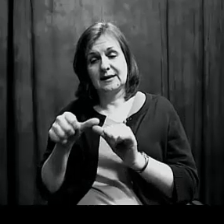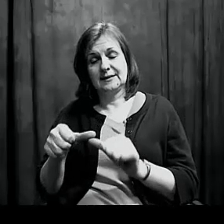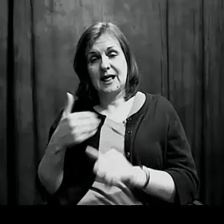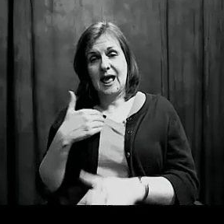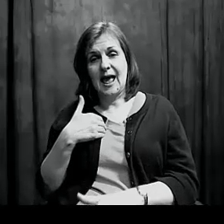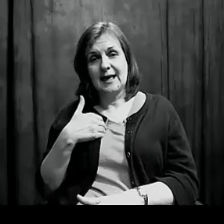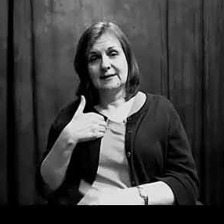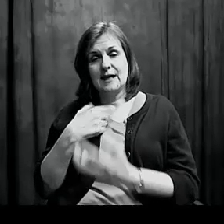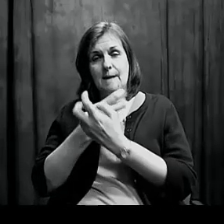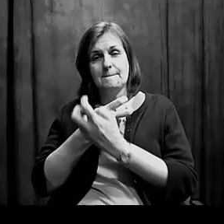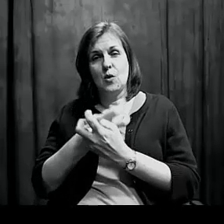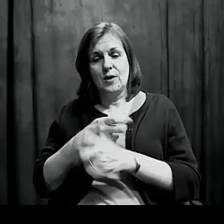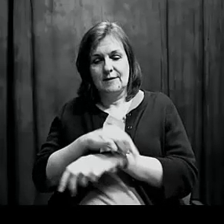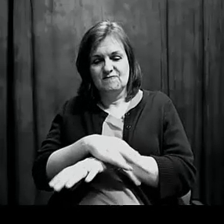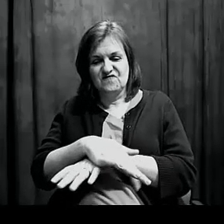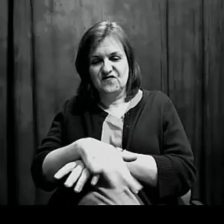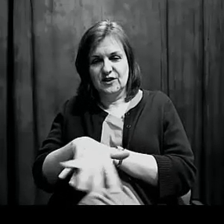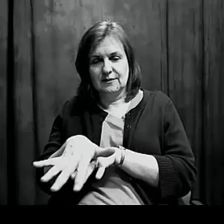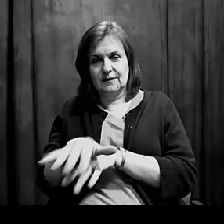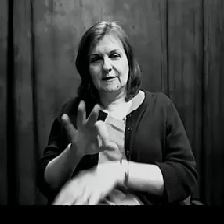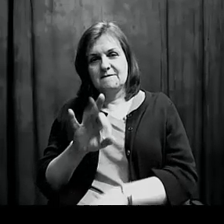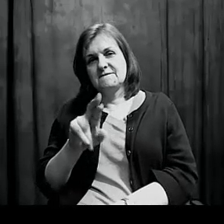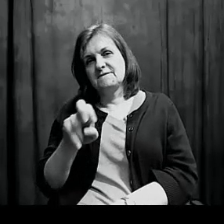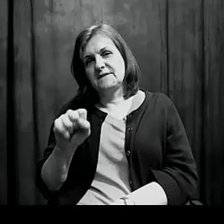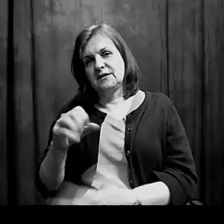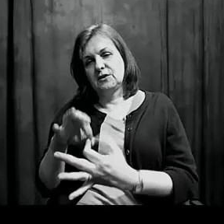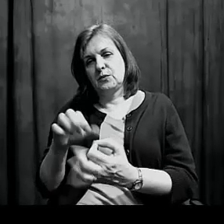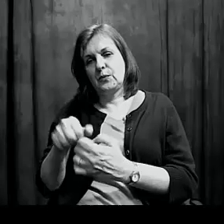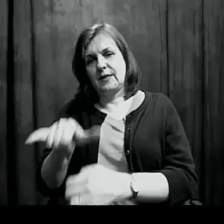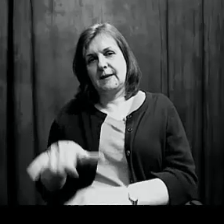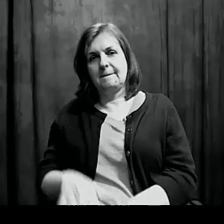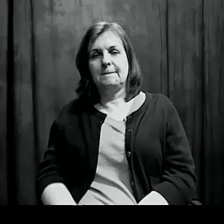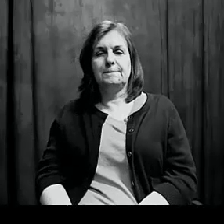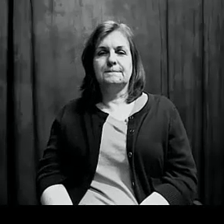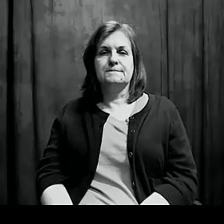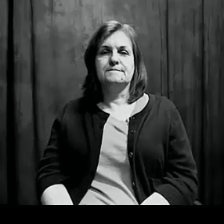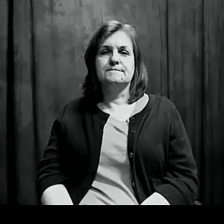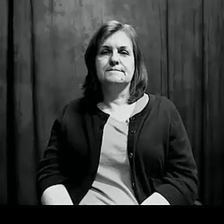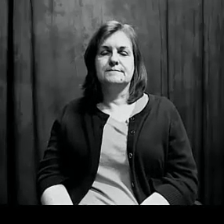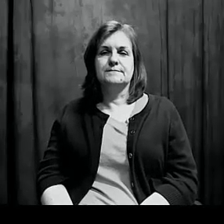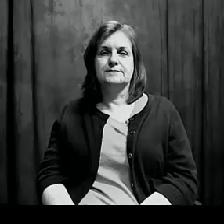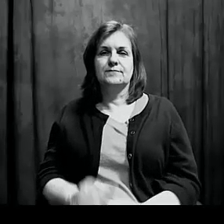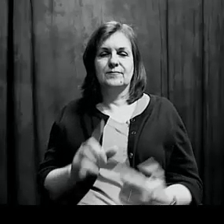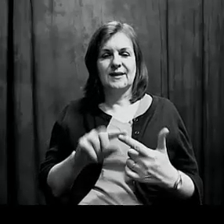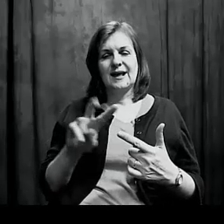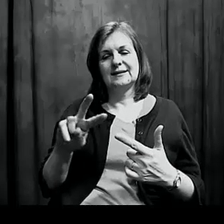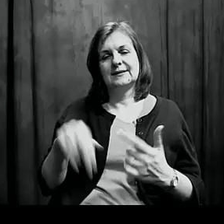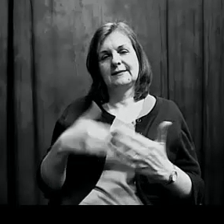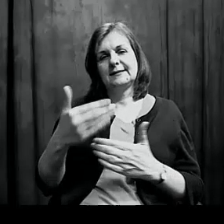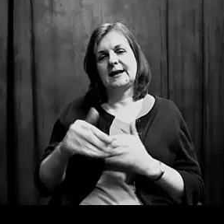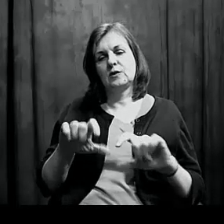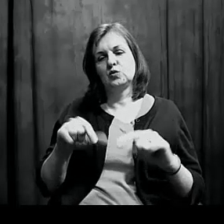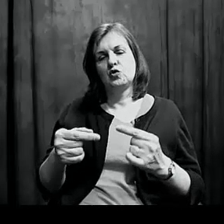but he still has these these bony or ray fins associated with them